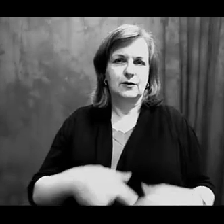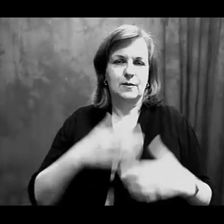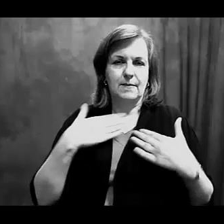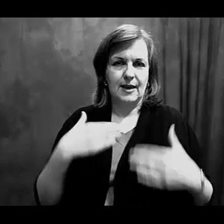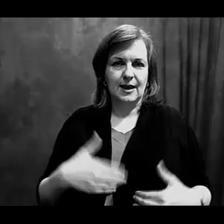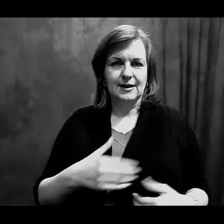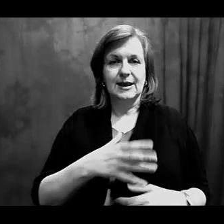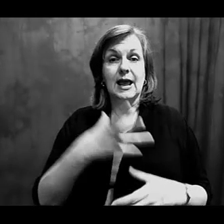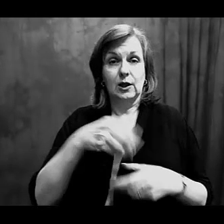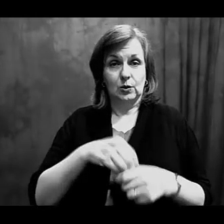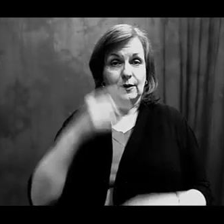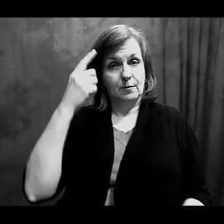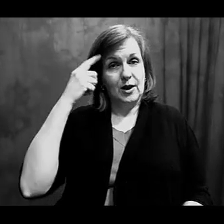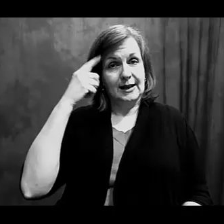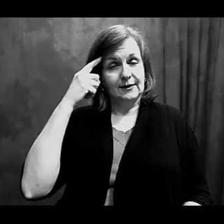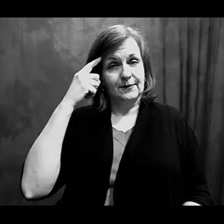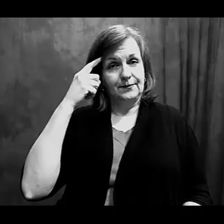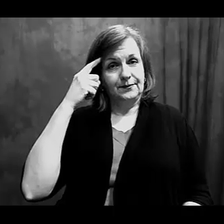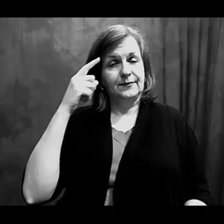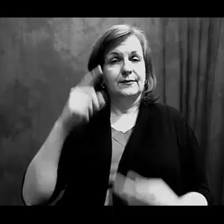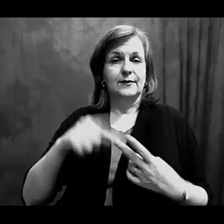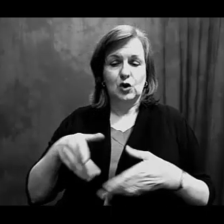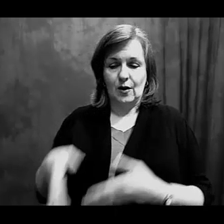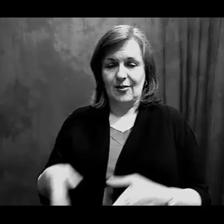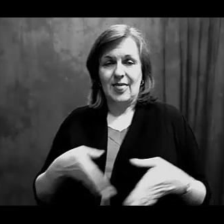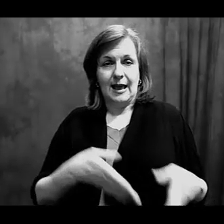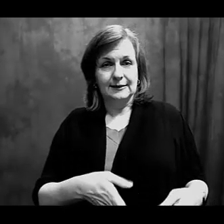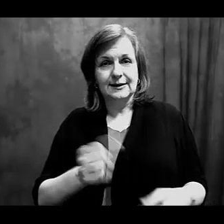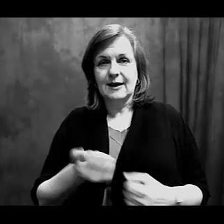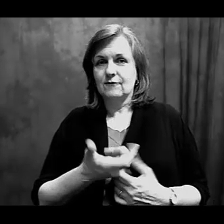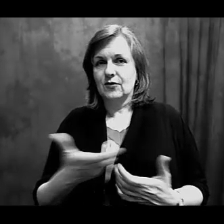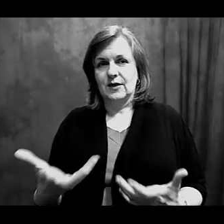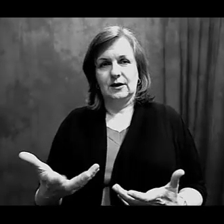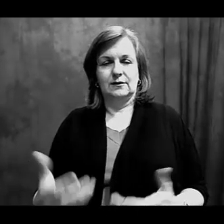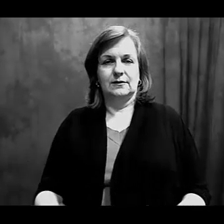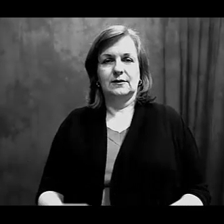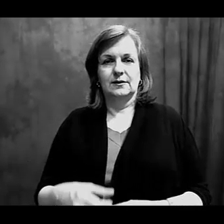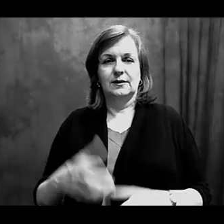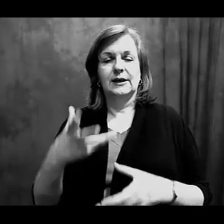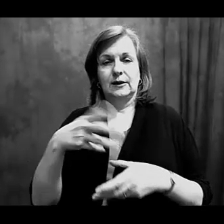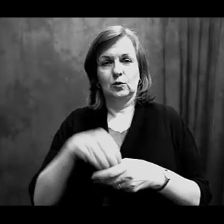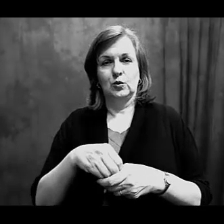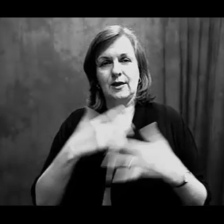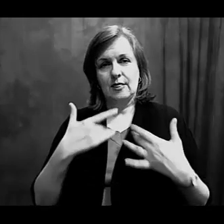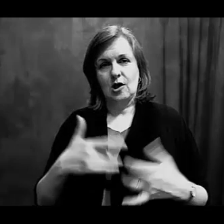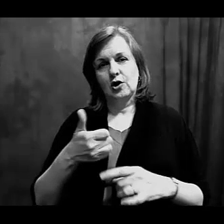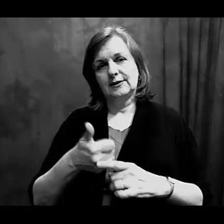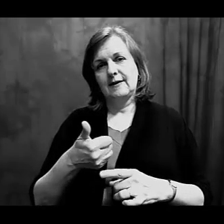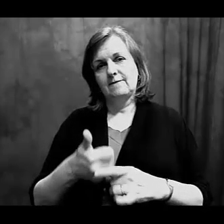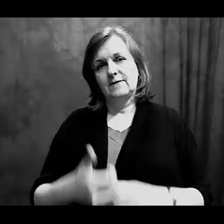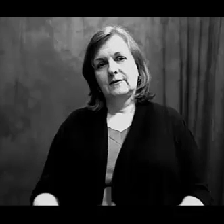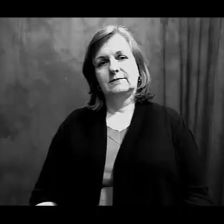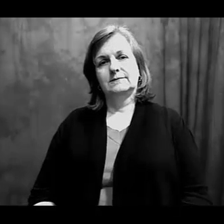the legs and everything in between including the heart itself!